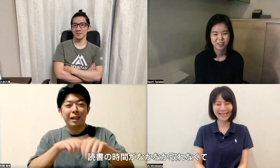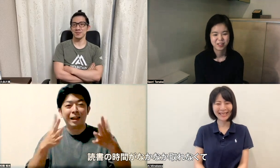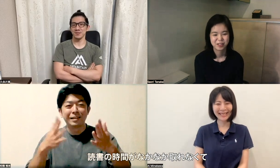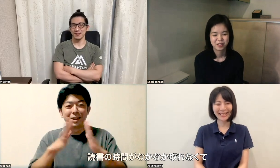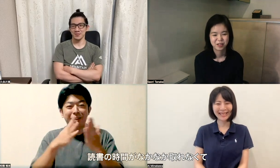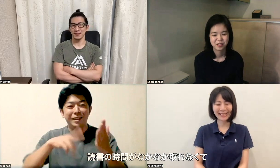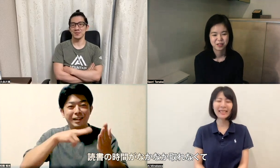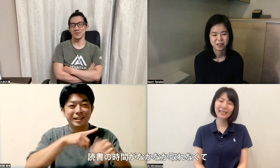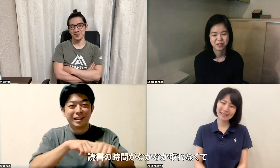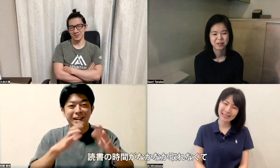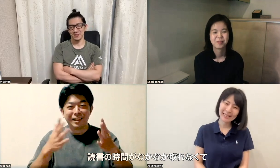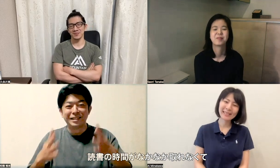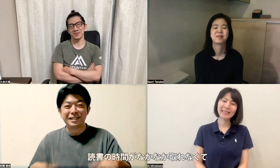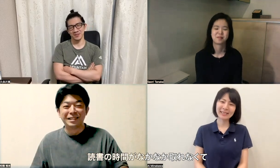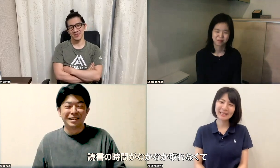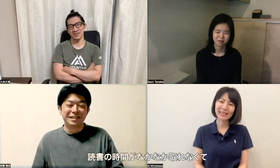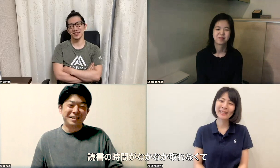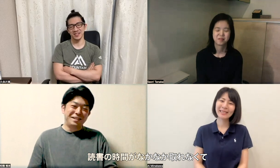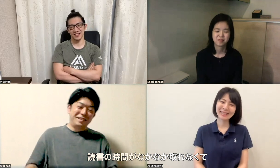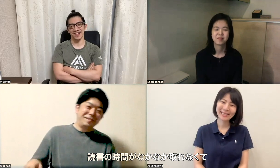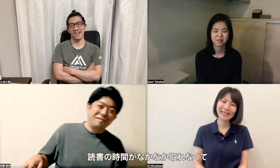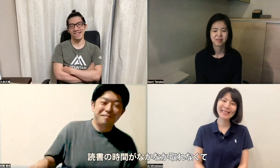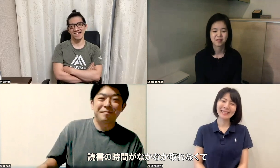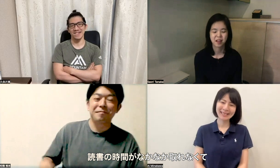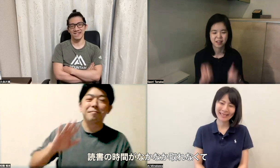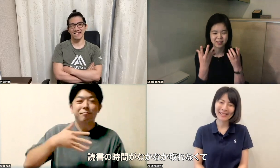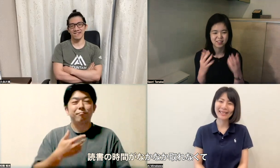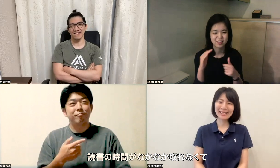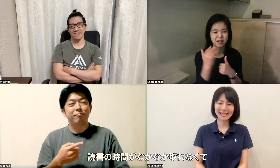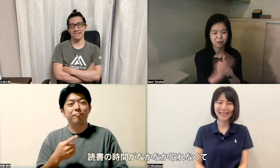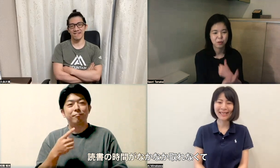I'm having a hard time finding time to read books.